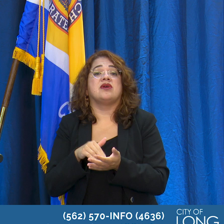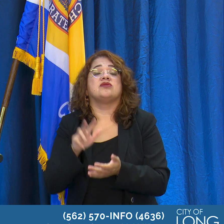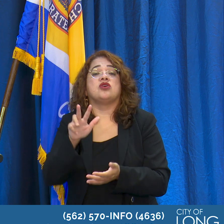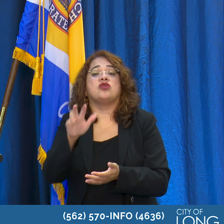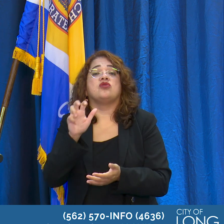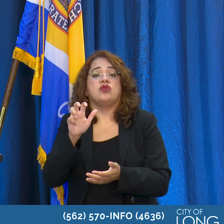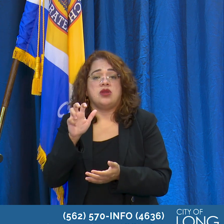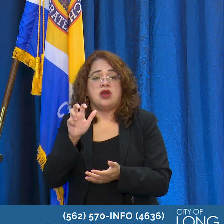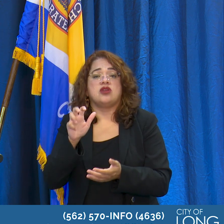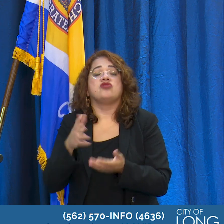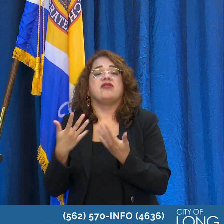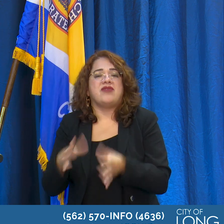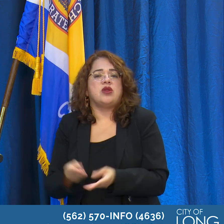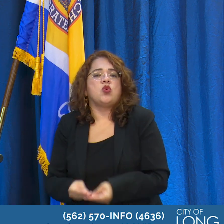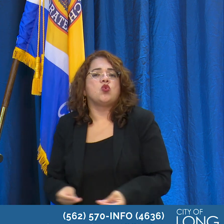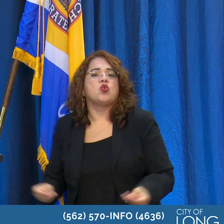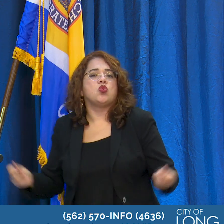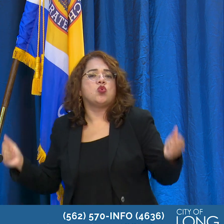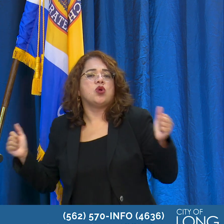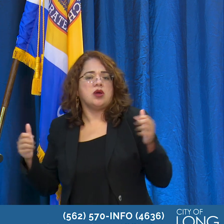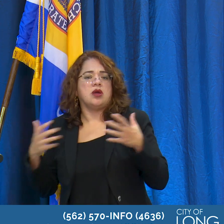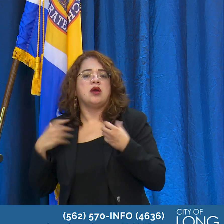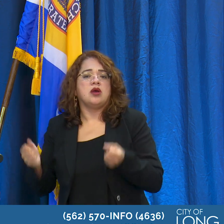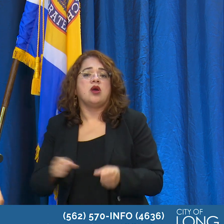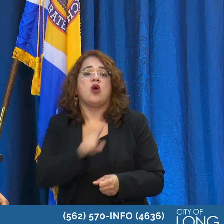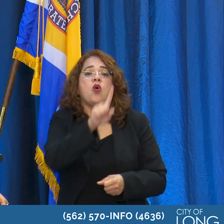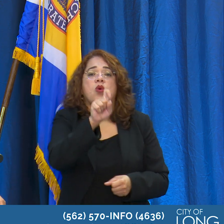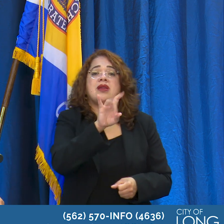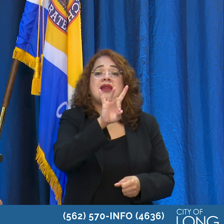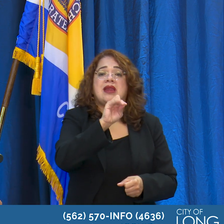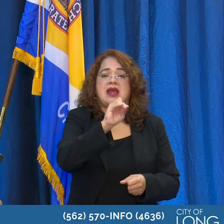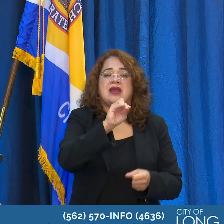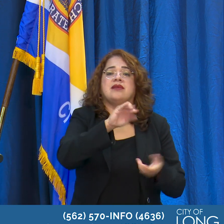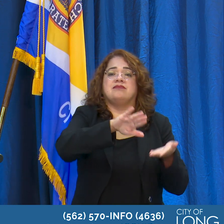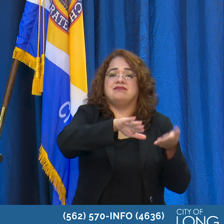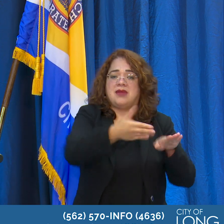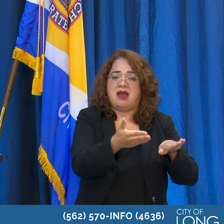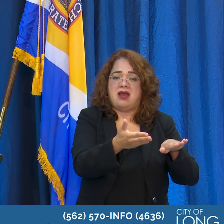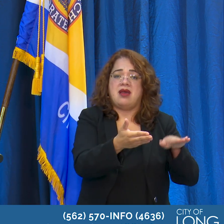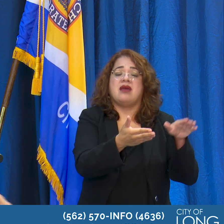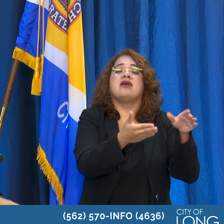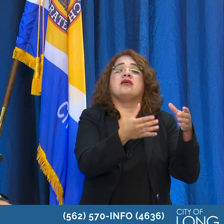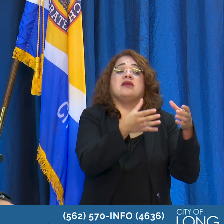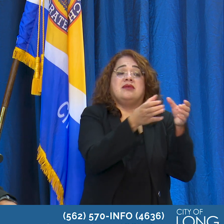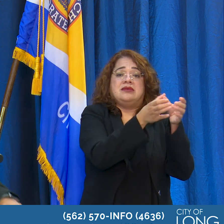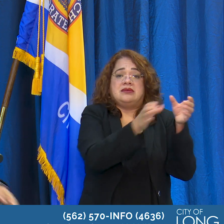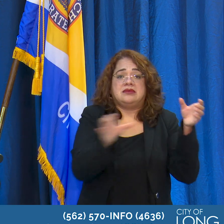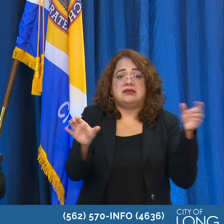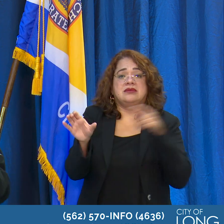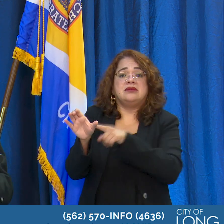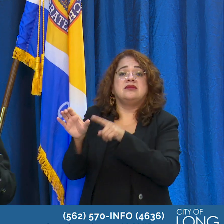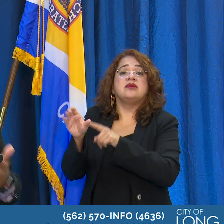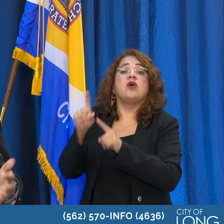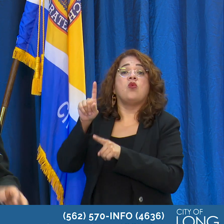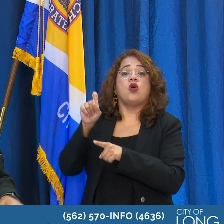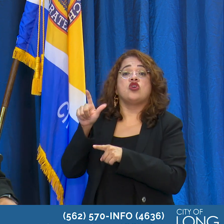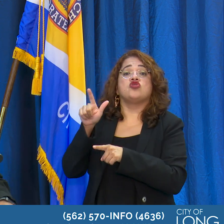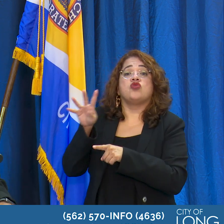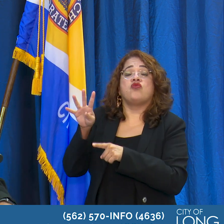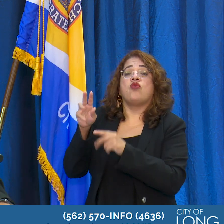in long beach. 124 of those of course were long-term care facility related. We've been talking about that a lot at these